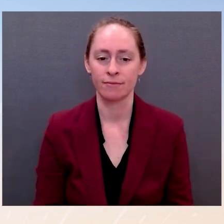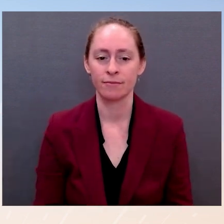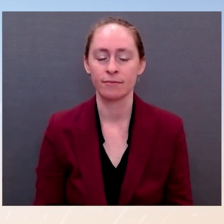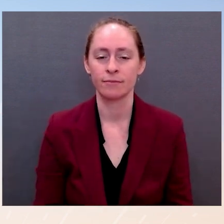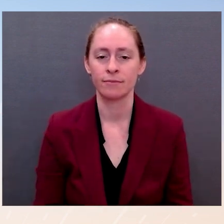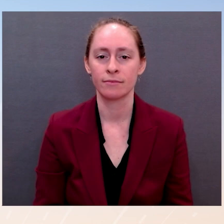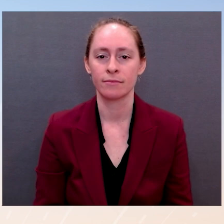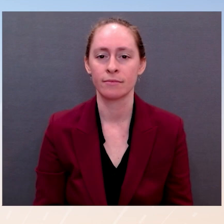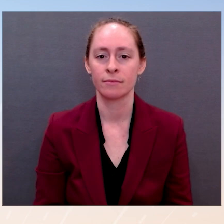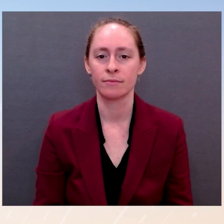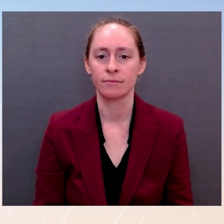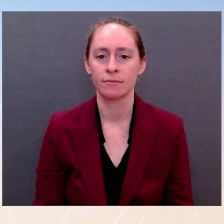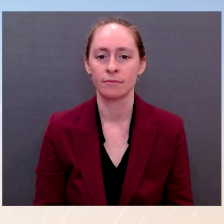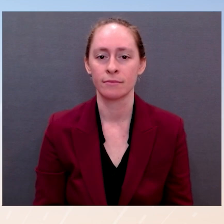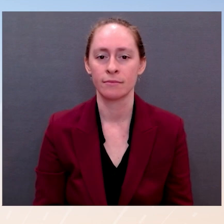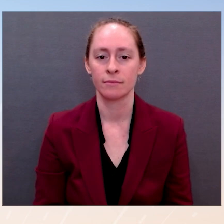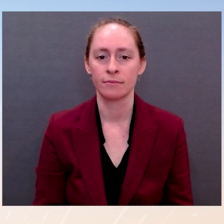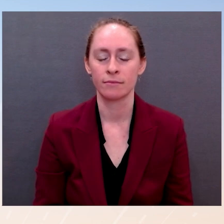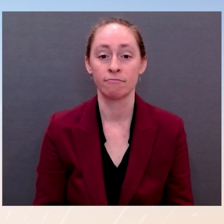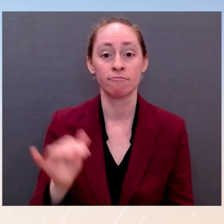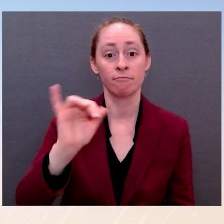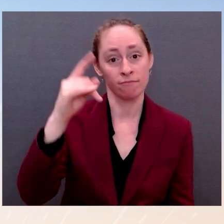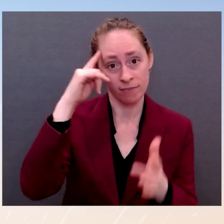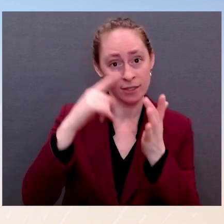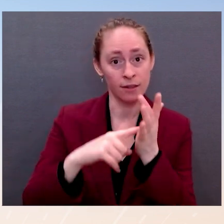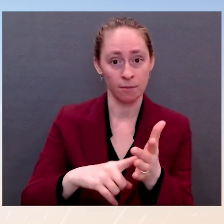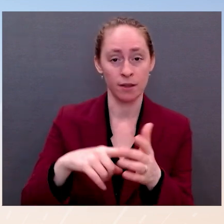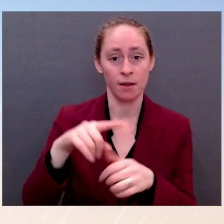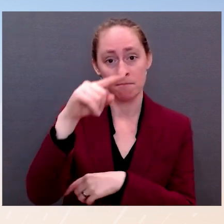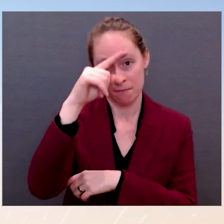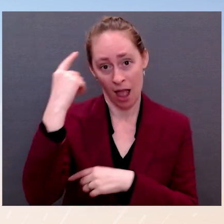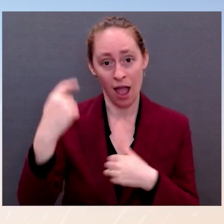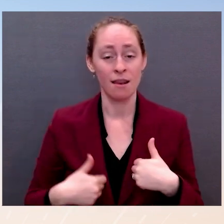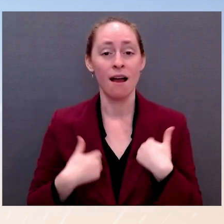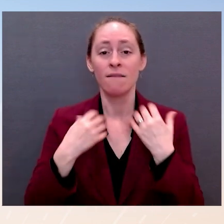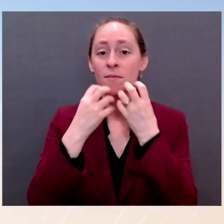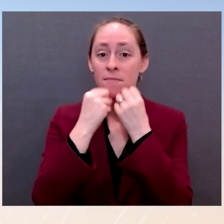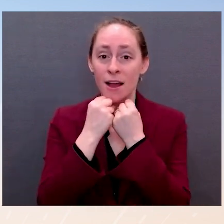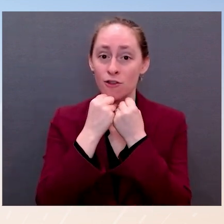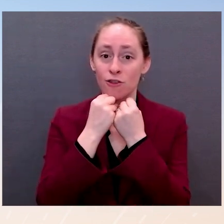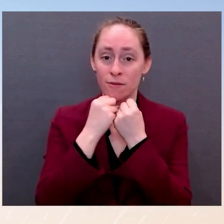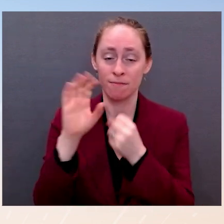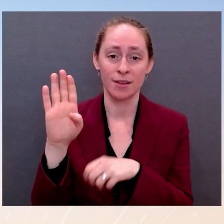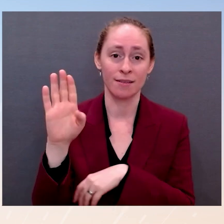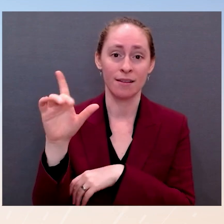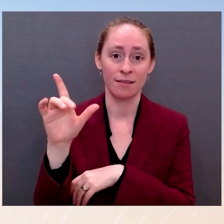you know, we talk about. You know, Black Lives Matter, and that's something that over the last few years